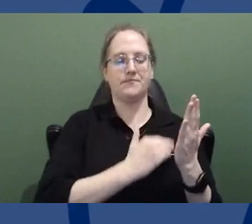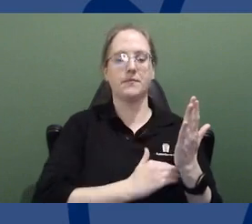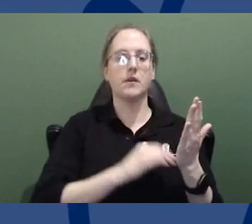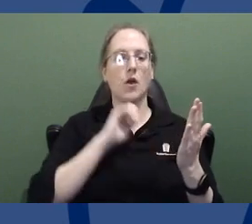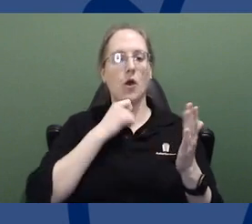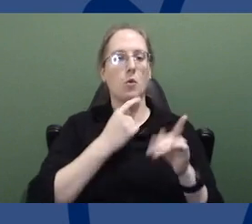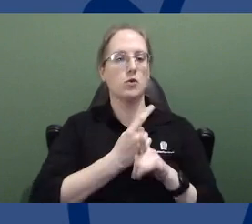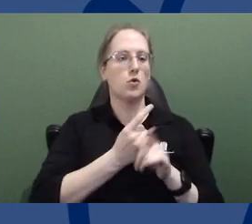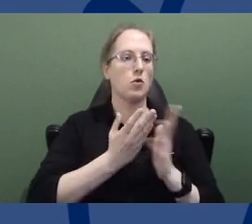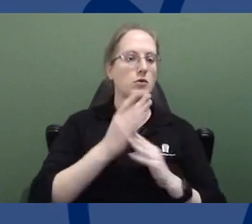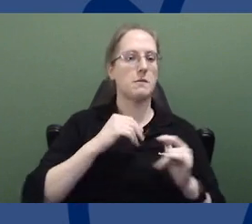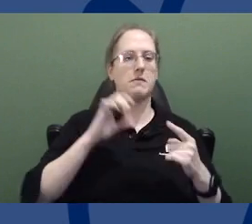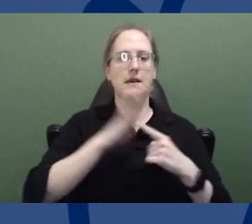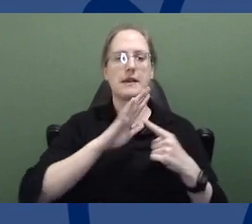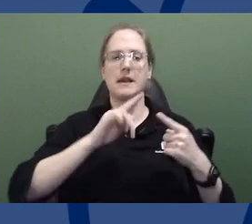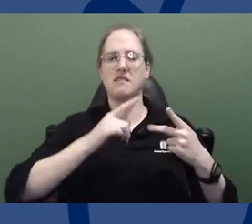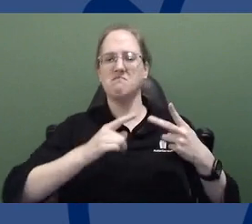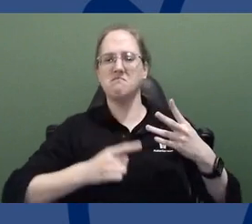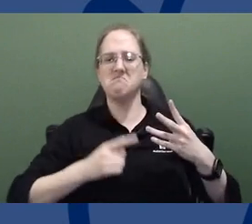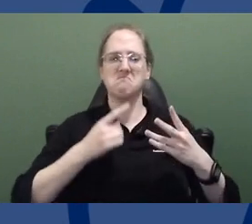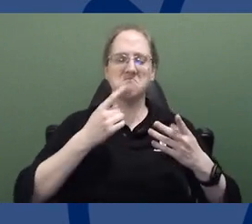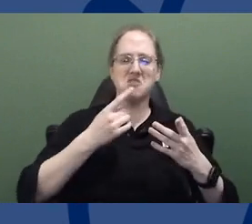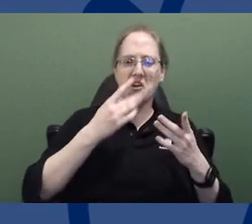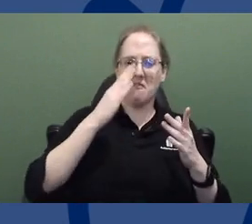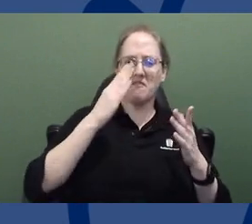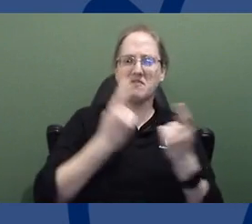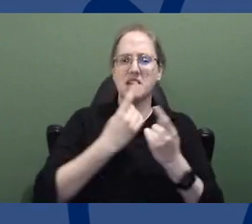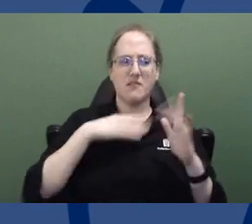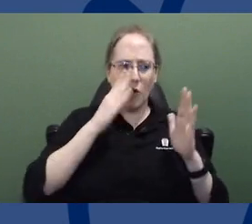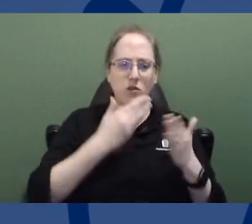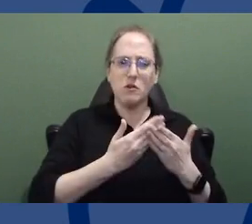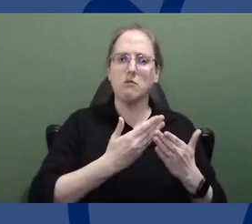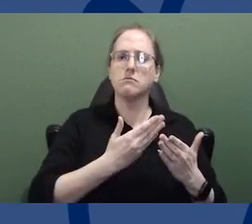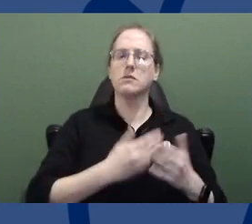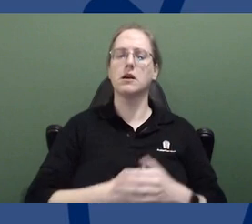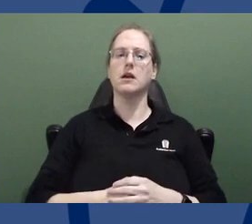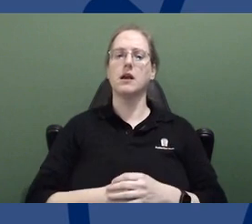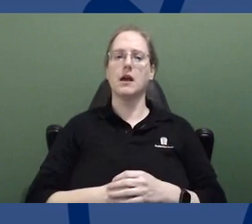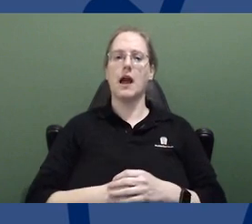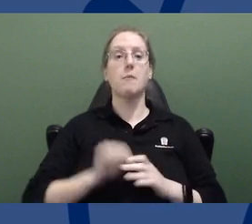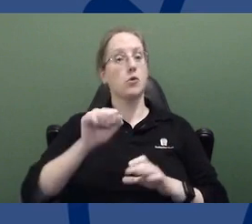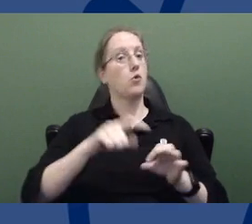that we just want to pay attention to, your questions will be moderated so we've got a